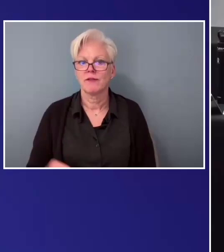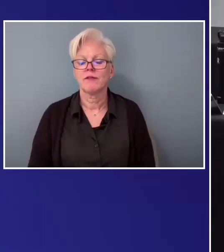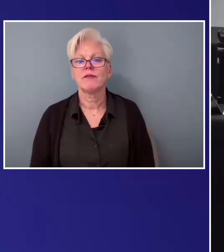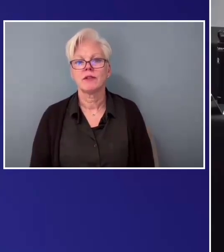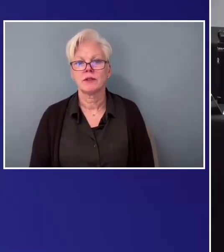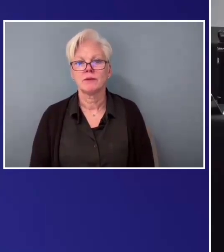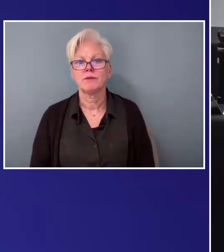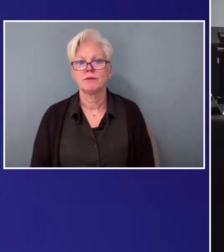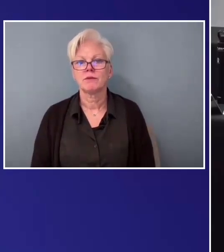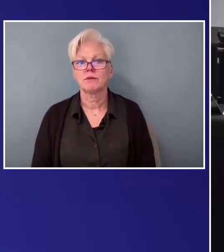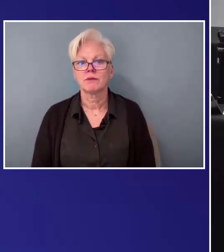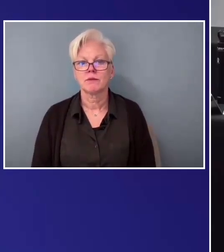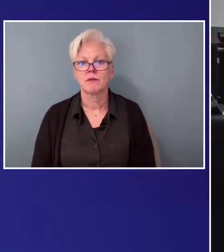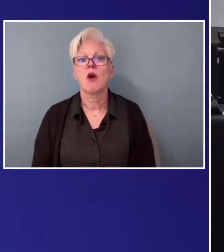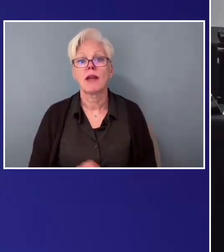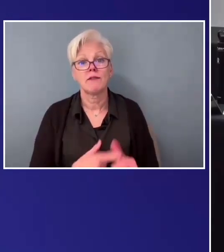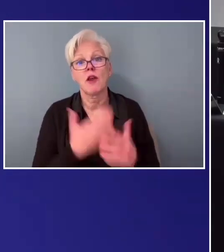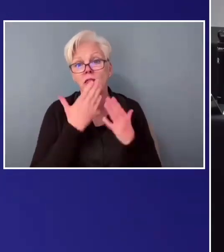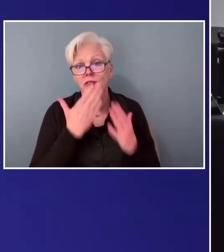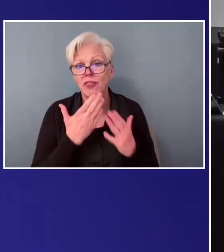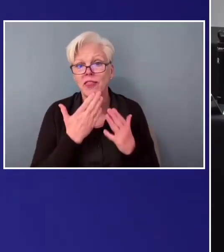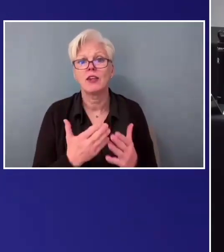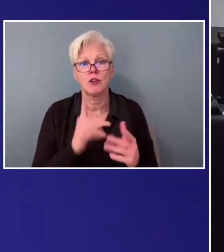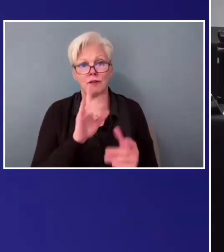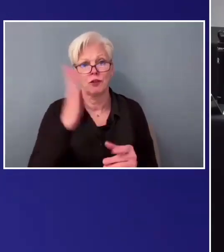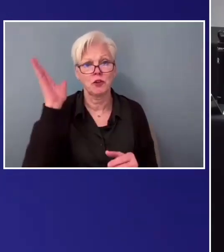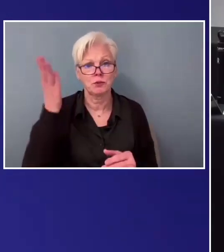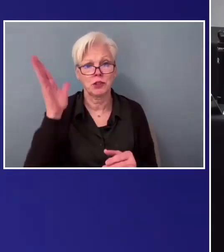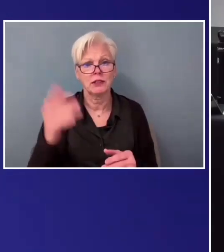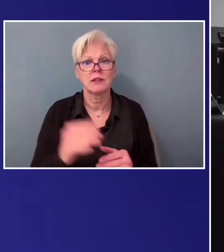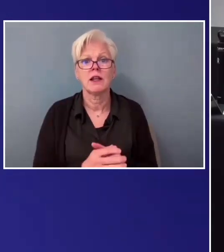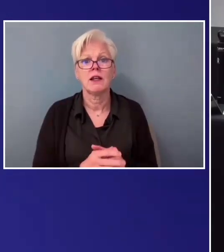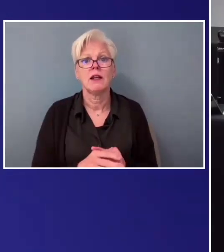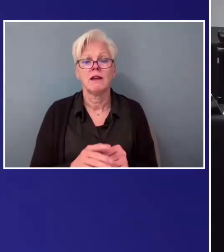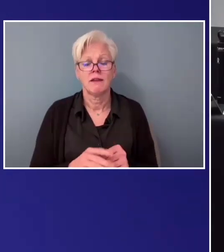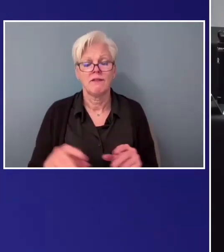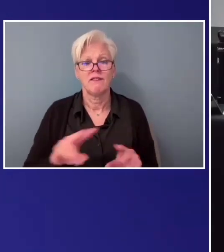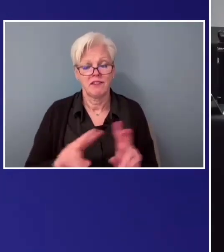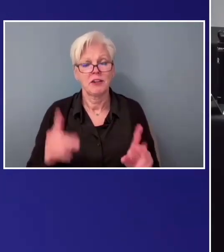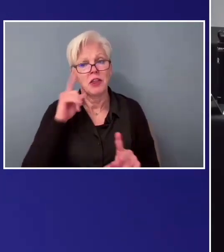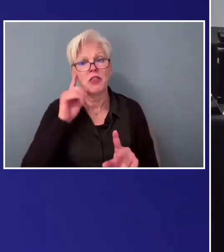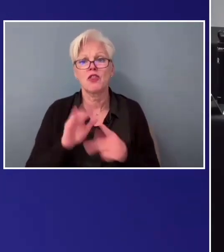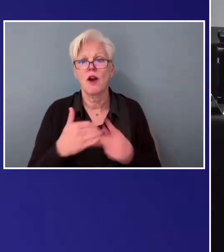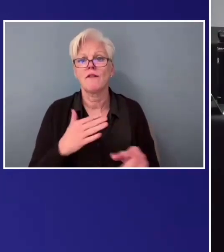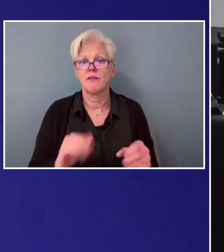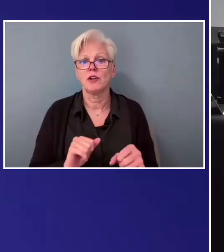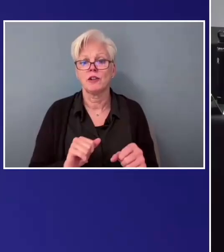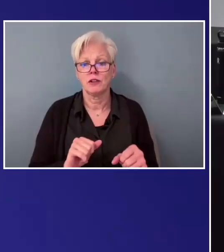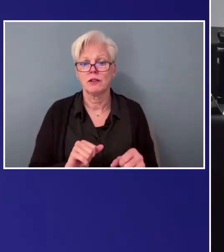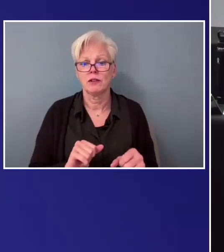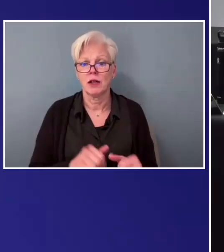I guess I'd first start by thanking you for another presentation and a really thoughtful approach. I don't think there's a perfect way to do this, and I think this